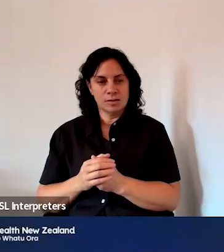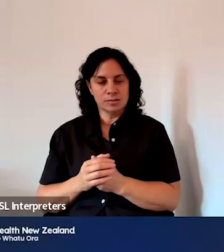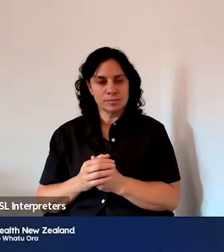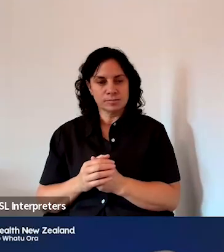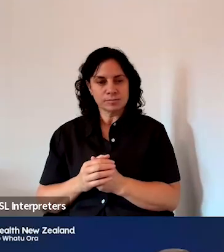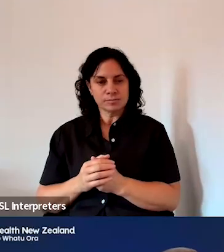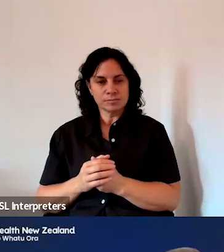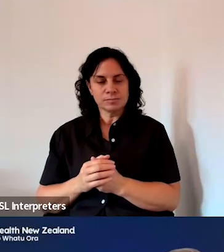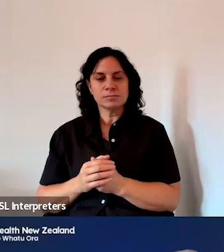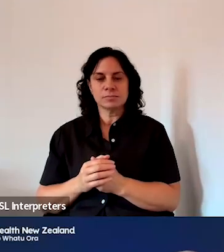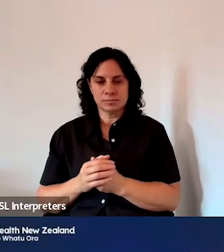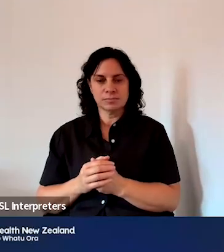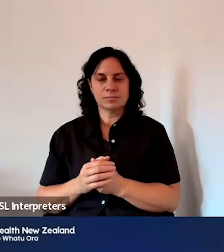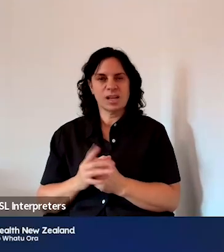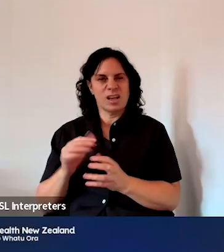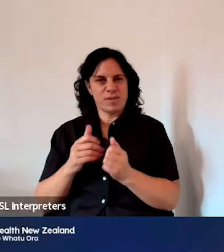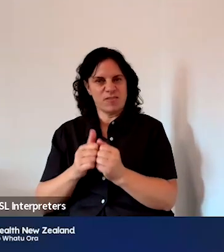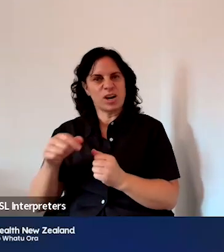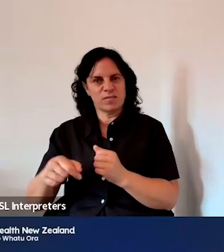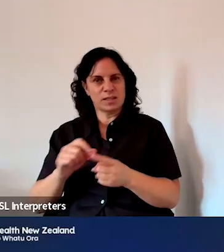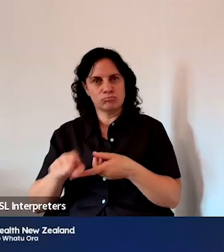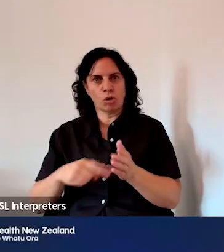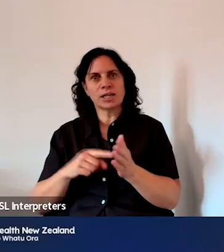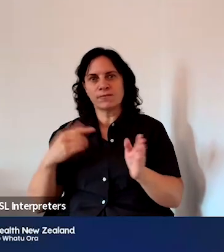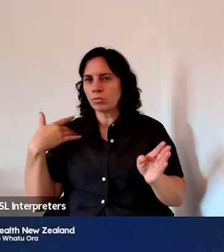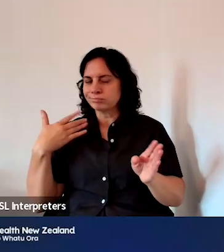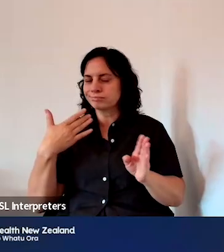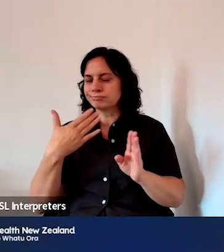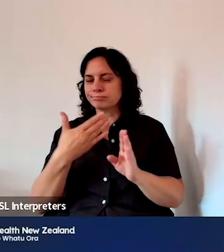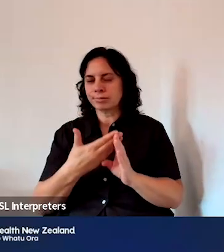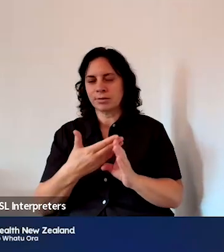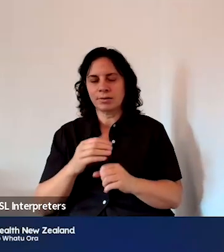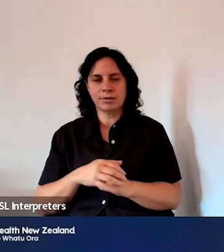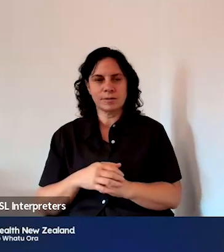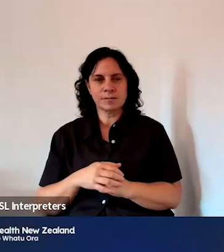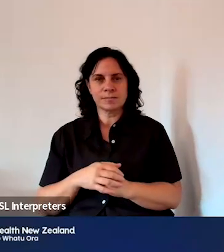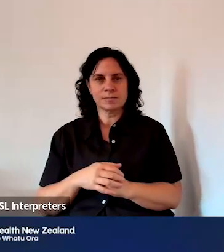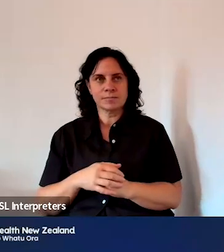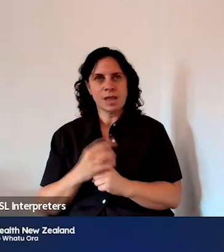I've been a friend of this project for a long time. I guess one of the things that really,